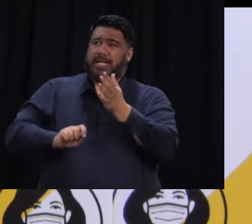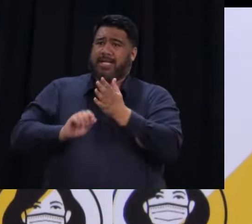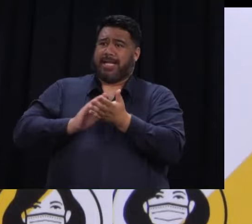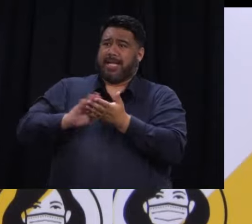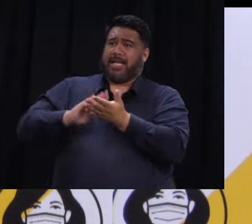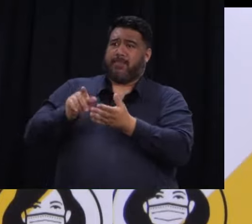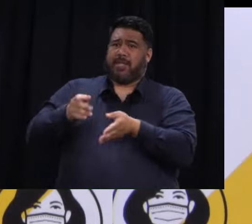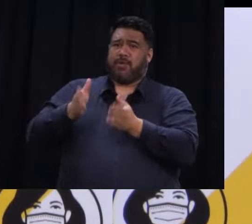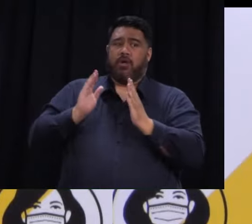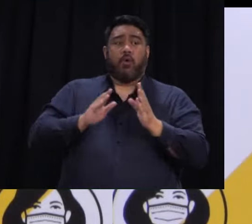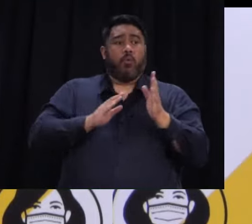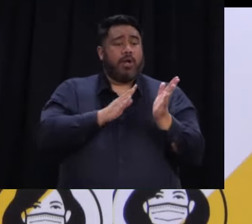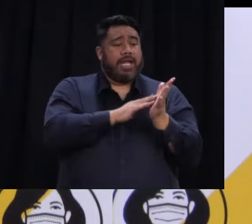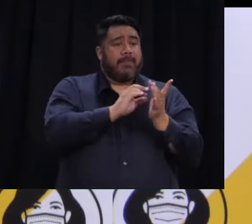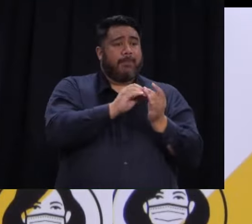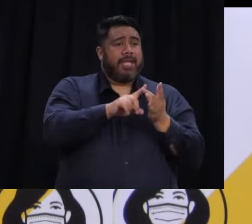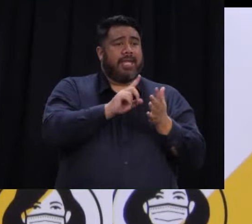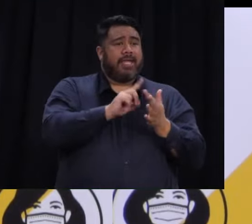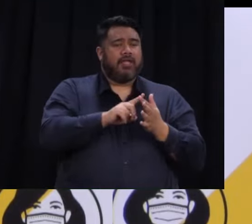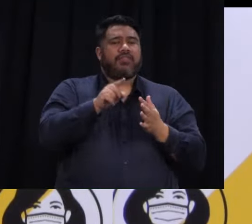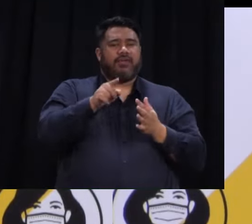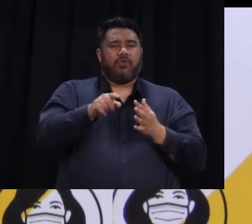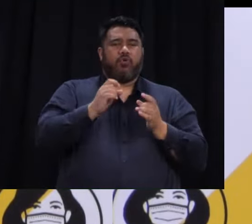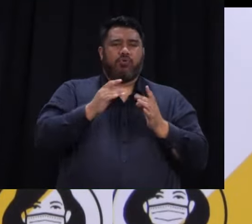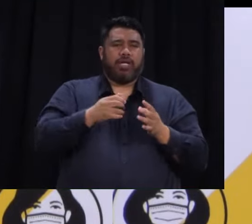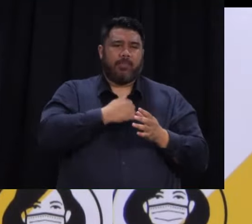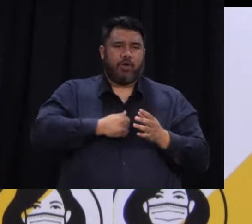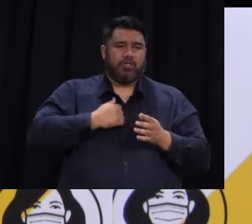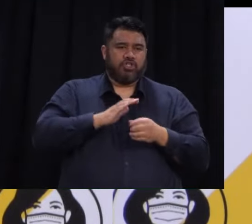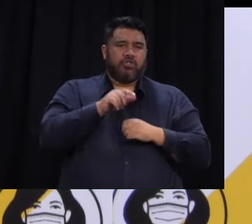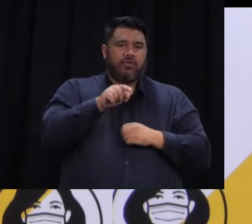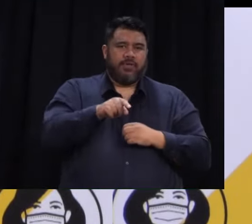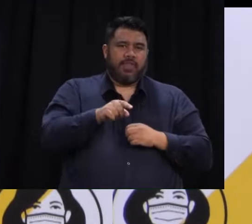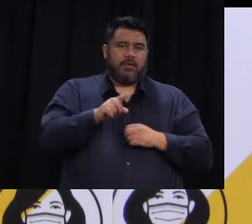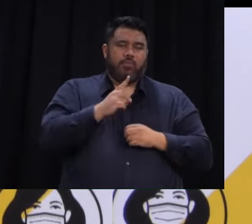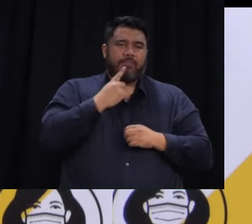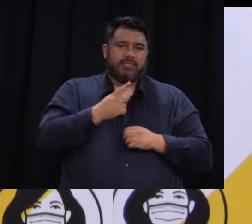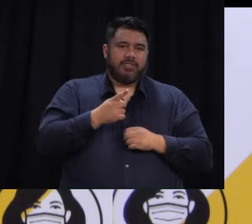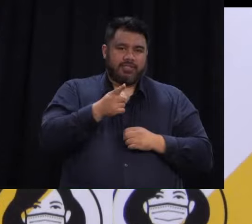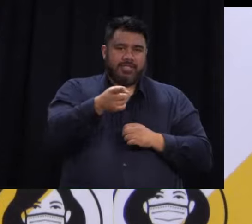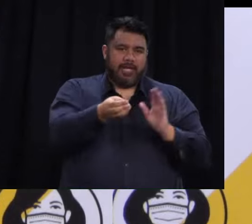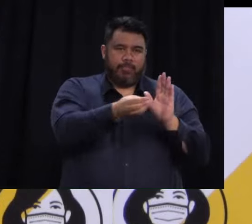was good because it means that people can take a break it the